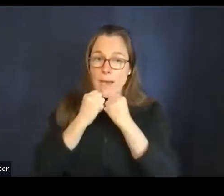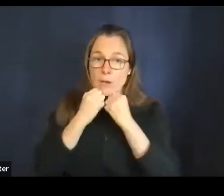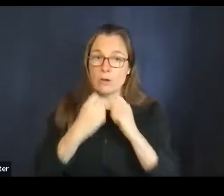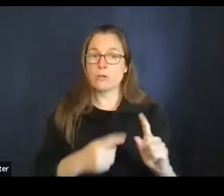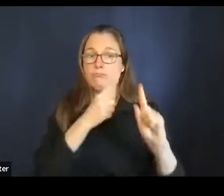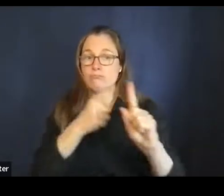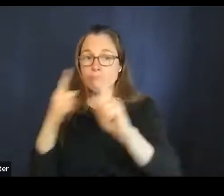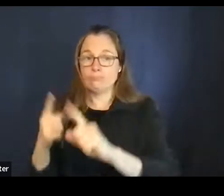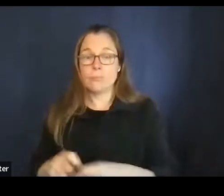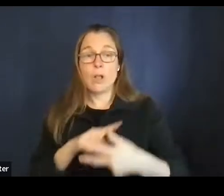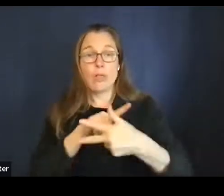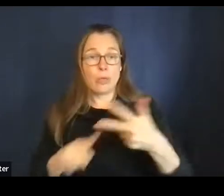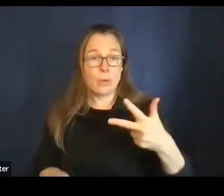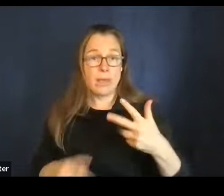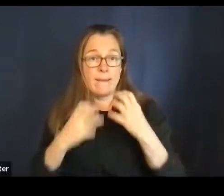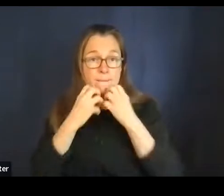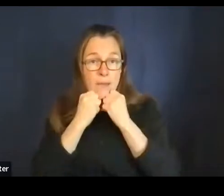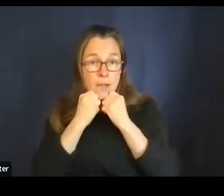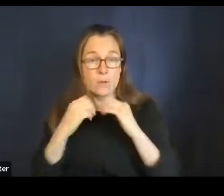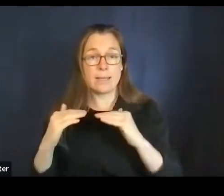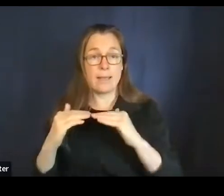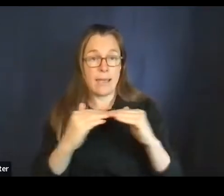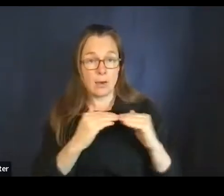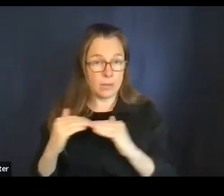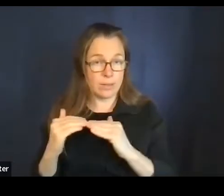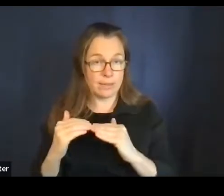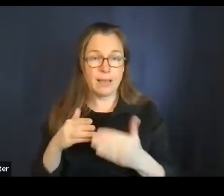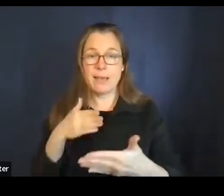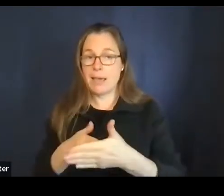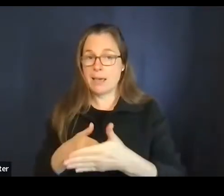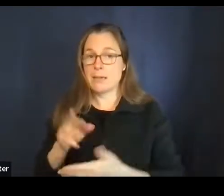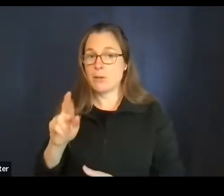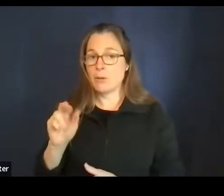Three of our city's core values are equity, anti-racism and transparency.